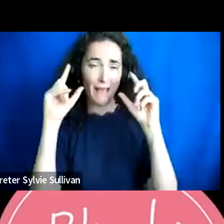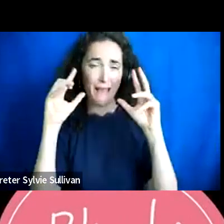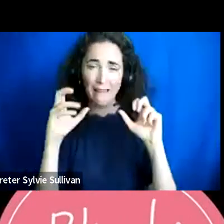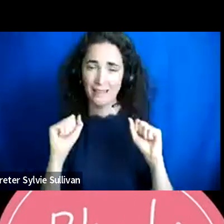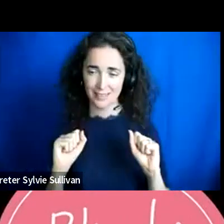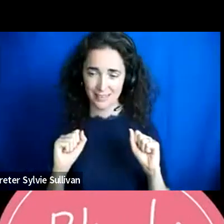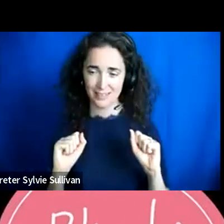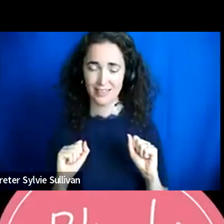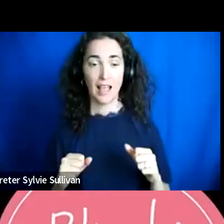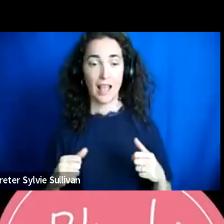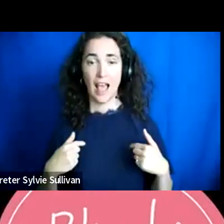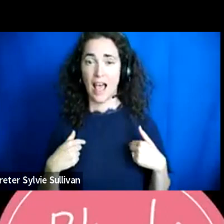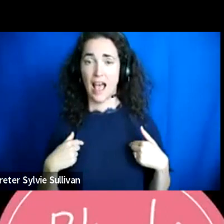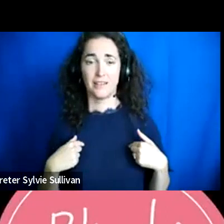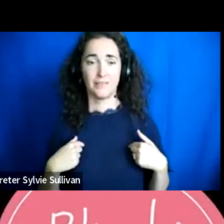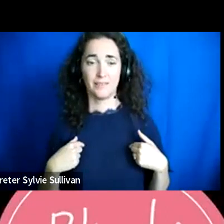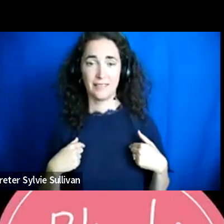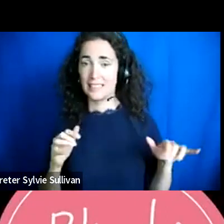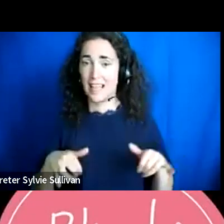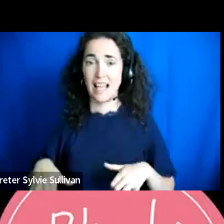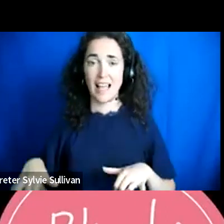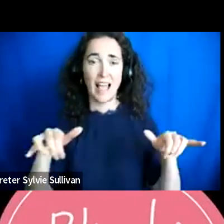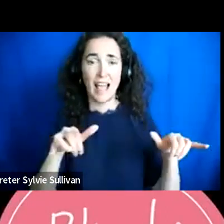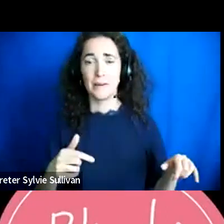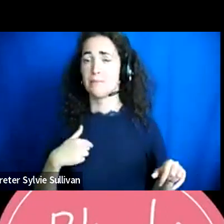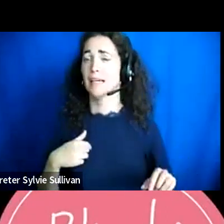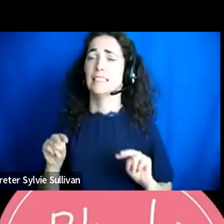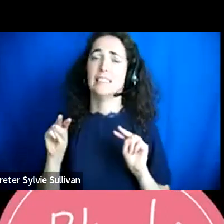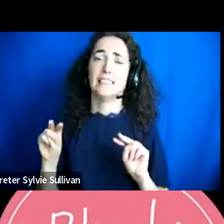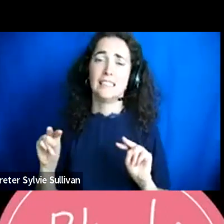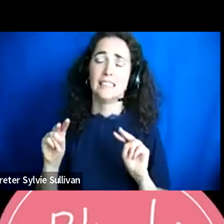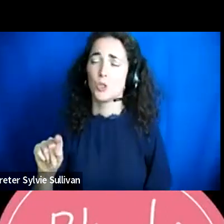And I just like everyone else, can't wait till 2023.